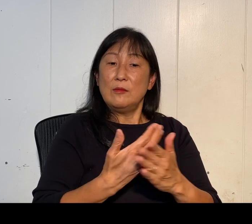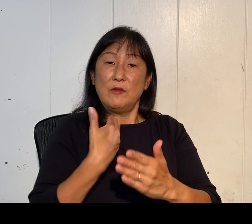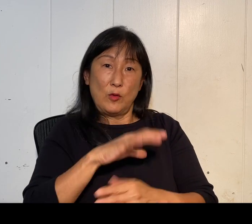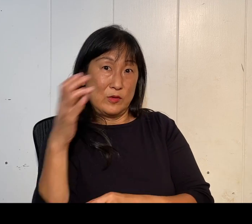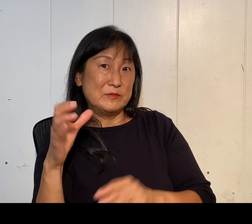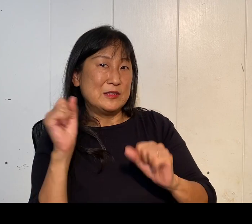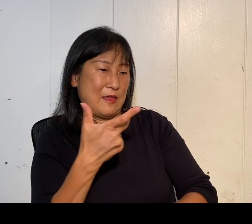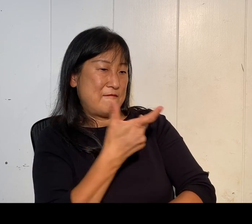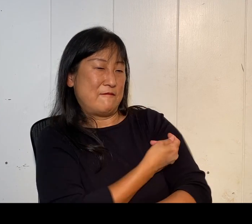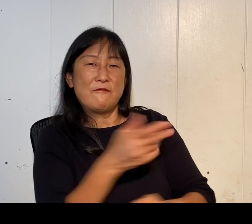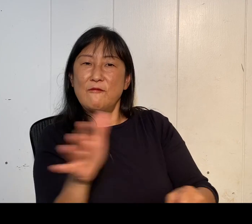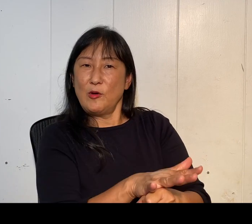vaccinated in time for Christmas.